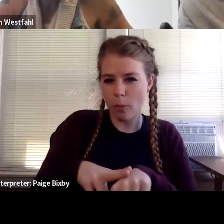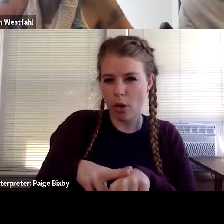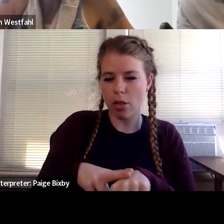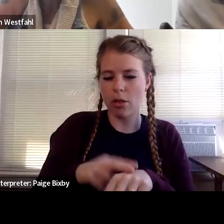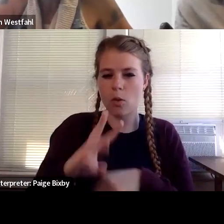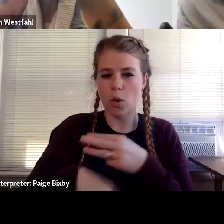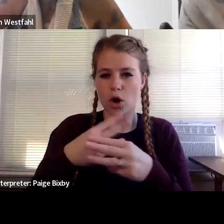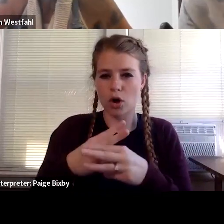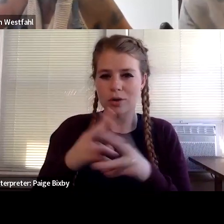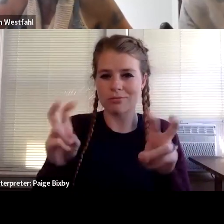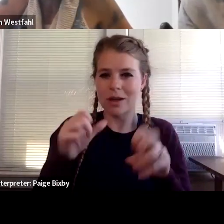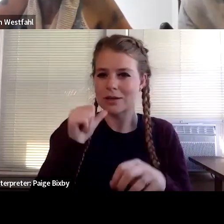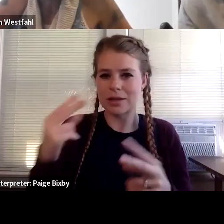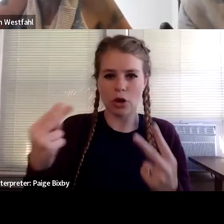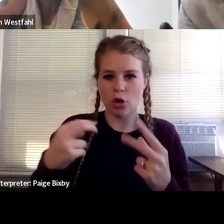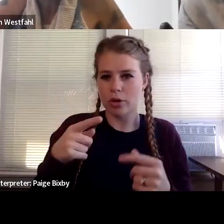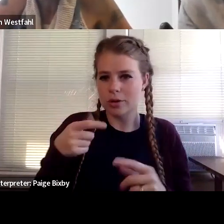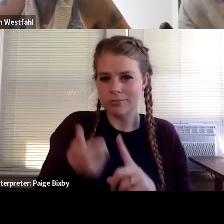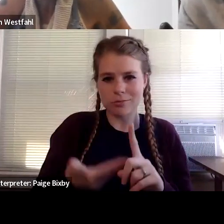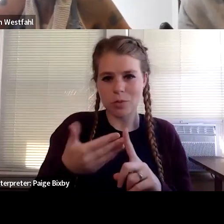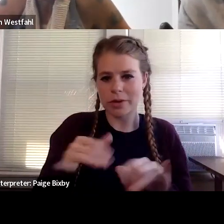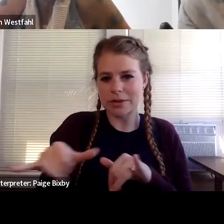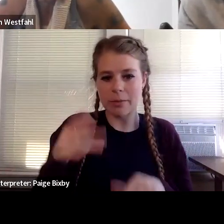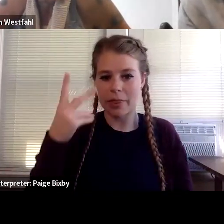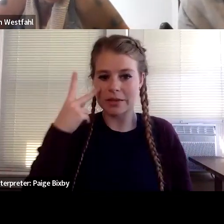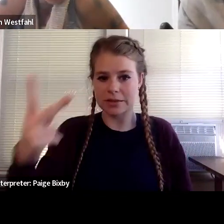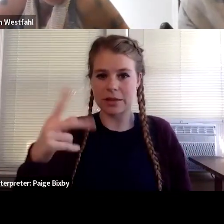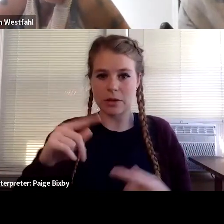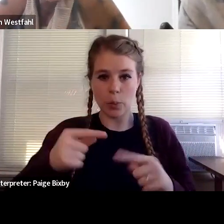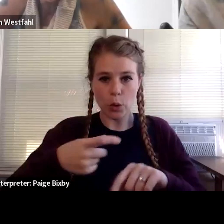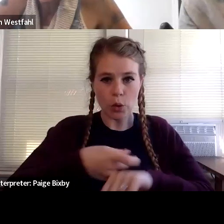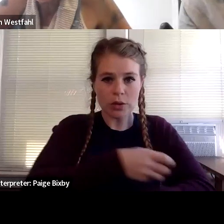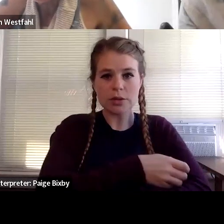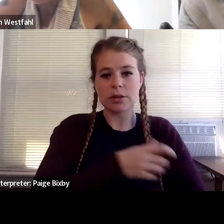doesn't look at you the same. They see the wounds and they see the homelessness